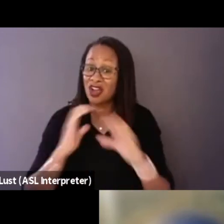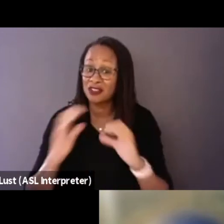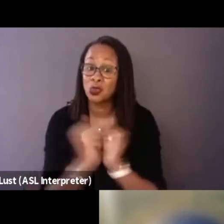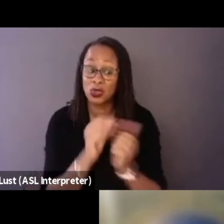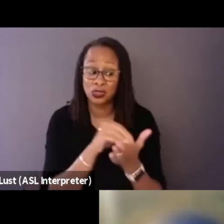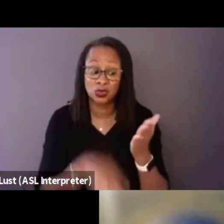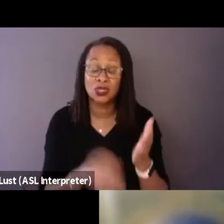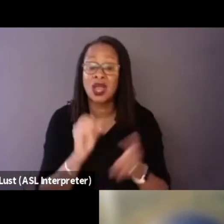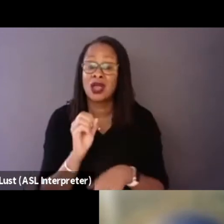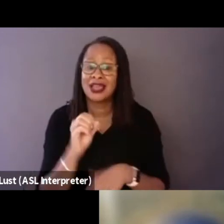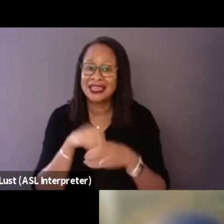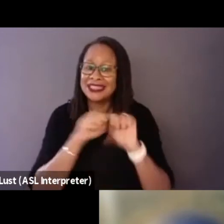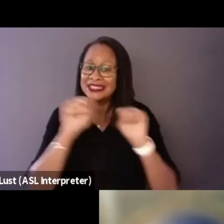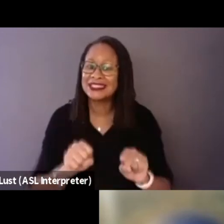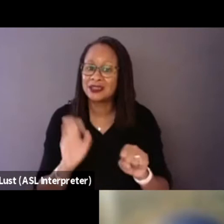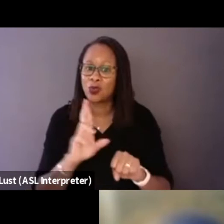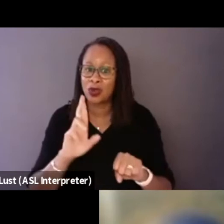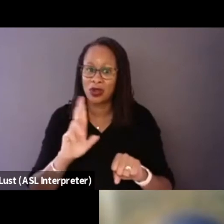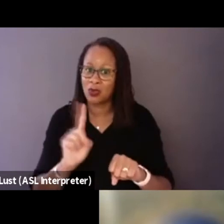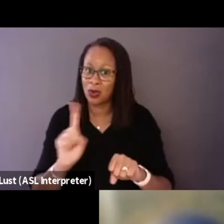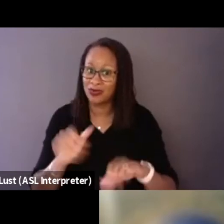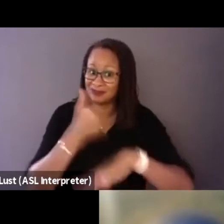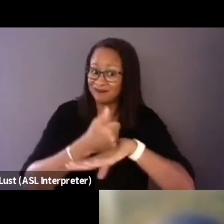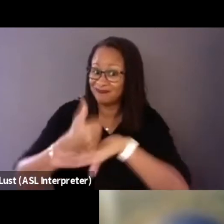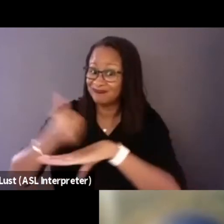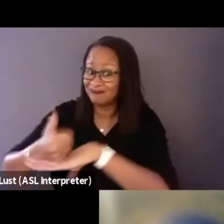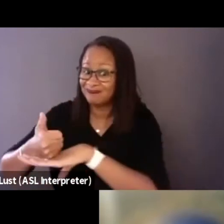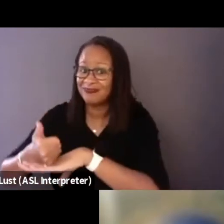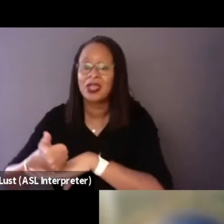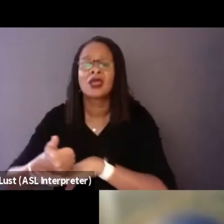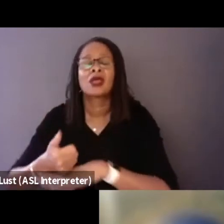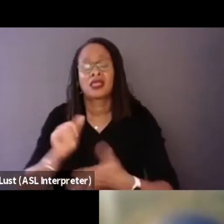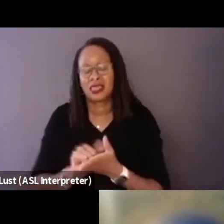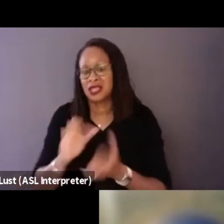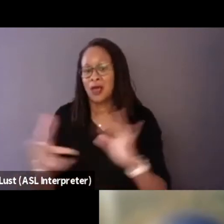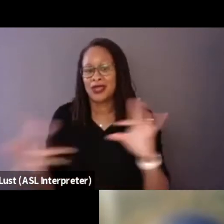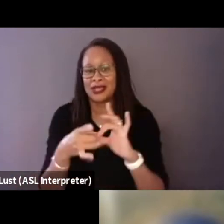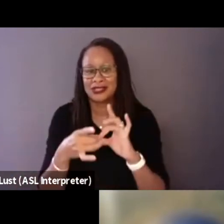of the systems that we are placed in. And that's how I got connected with All City Council Student Union.